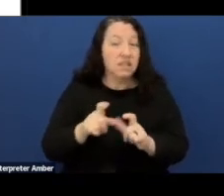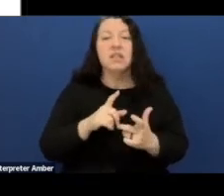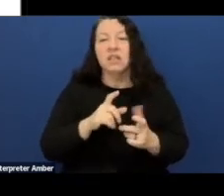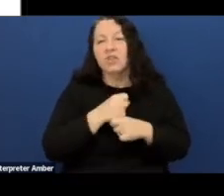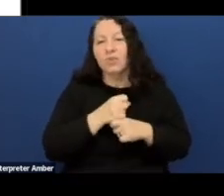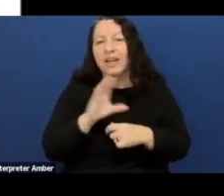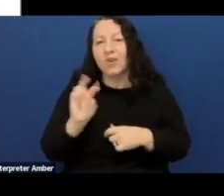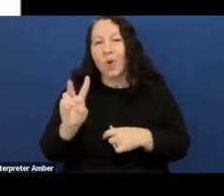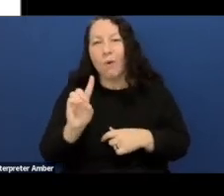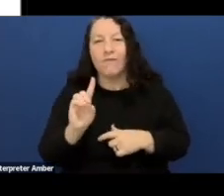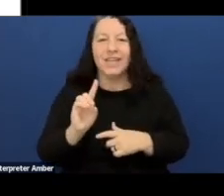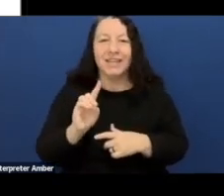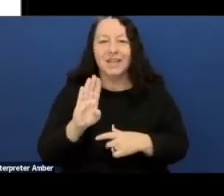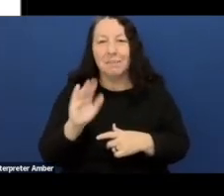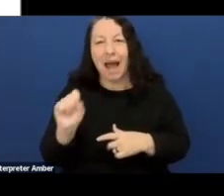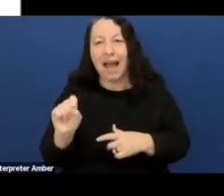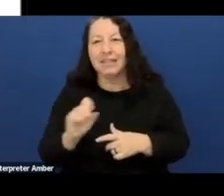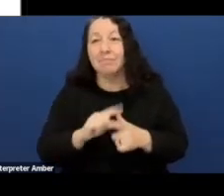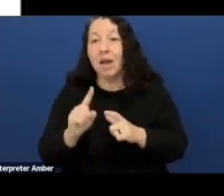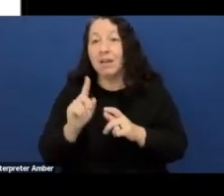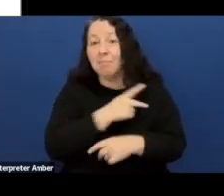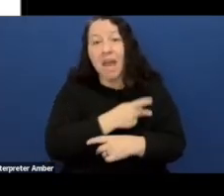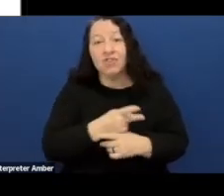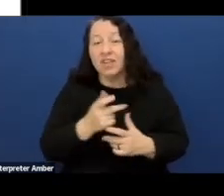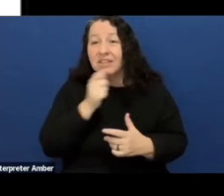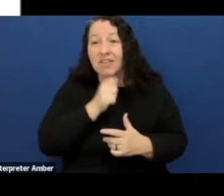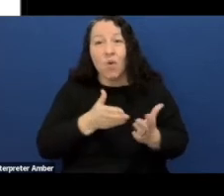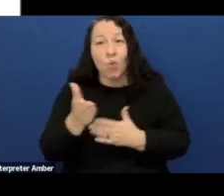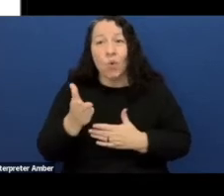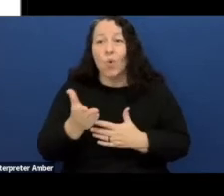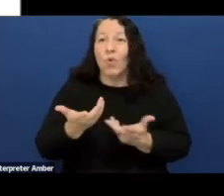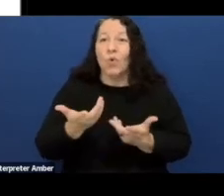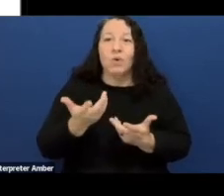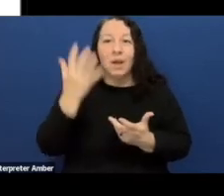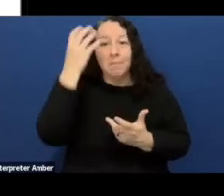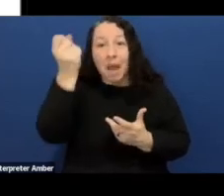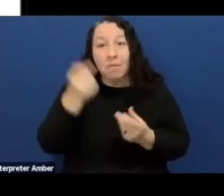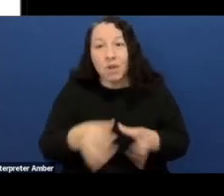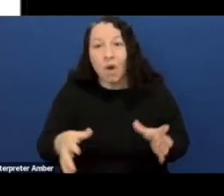So again, this is creating medical bias, but Long COVID Patients also suffer from vertigo